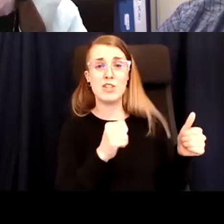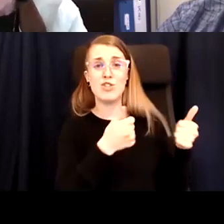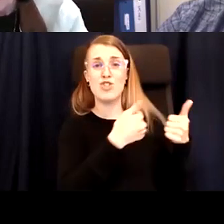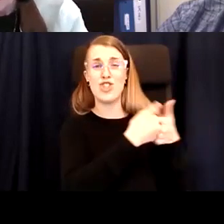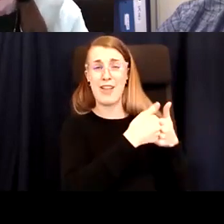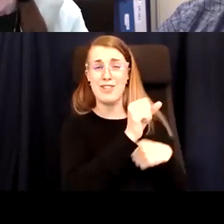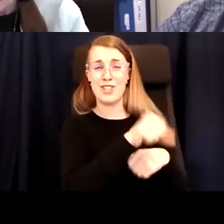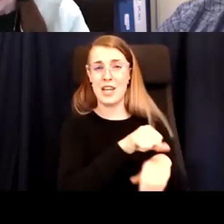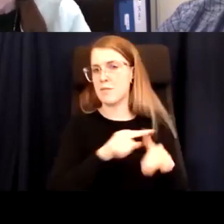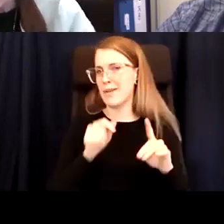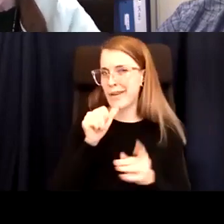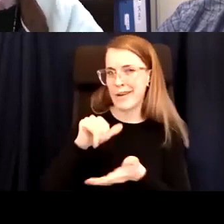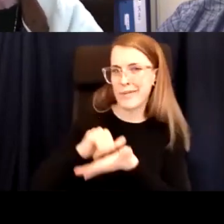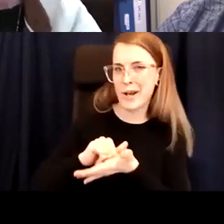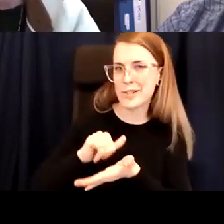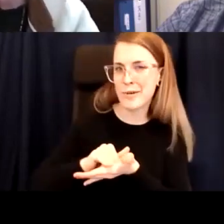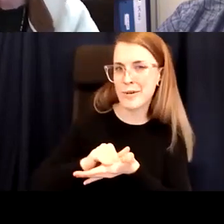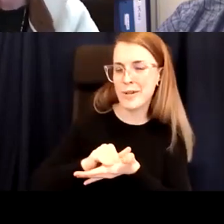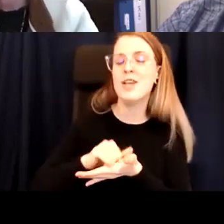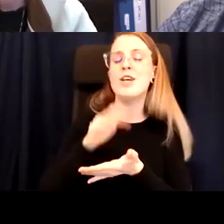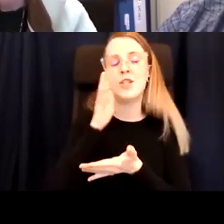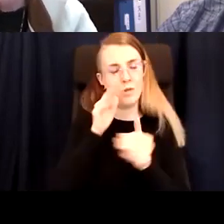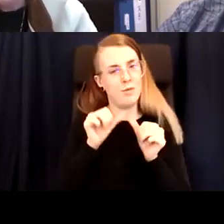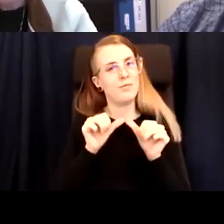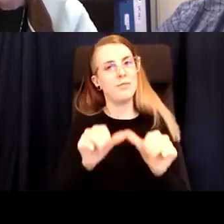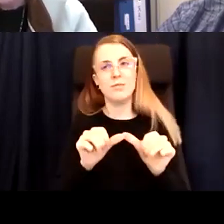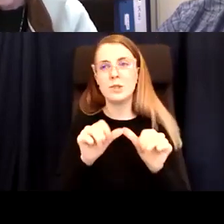And so we'll continue to seek some of those opportunities,